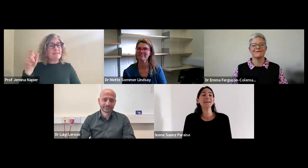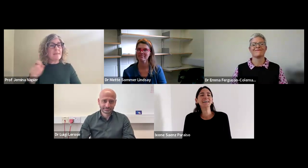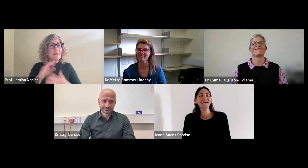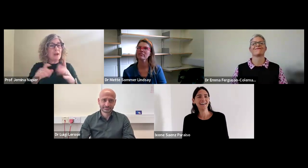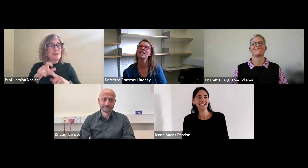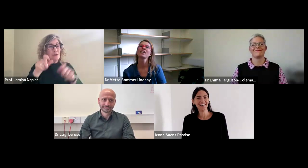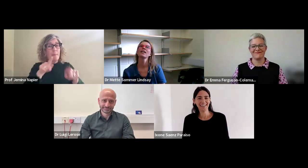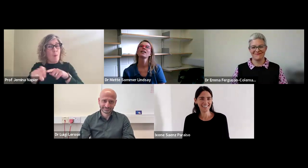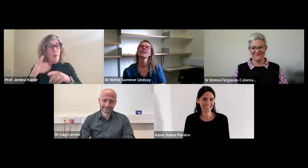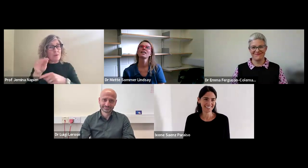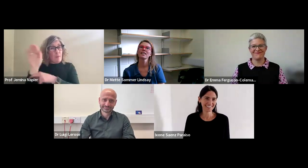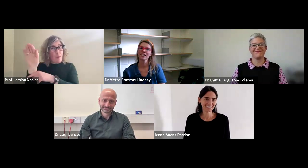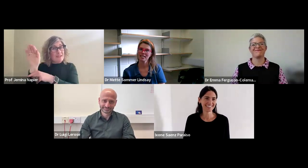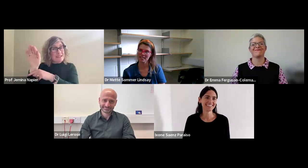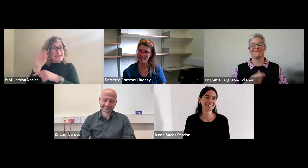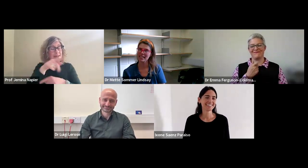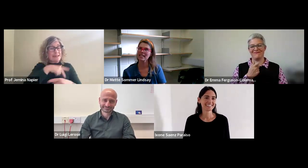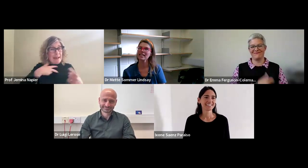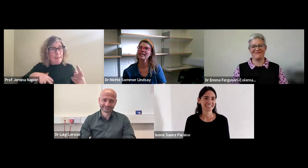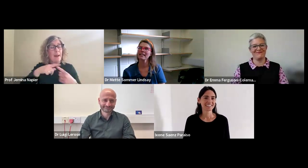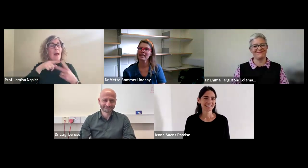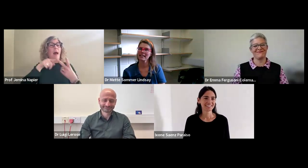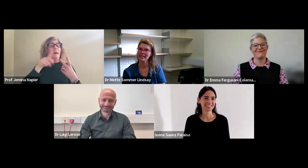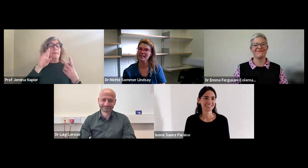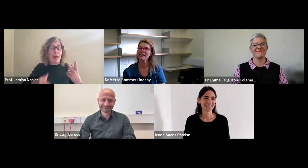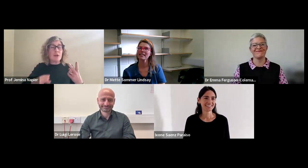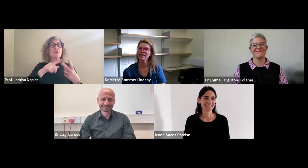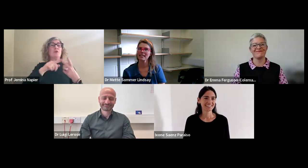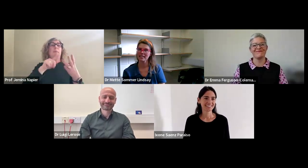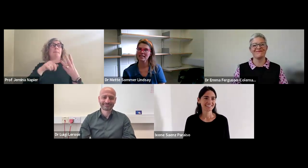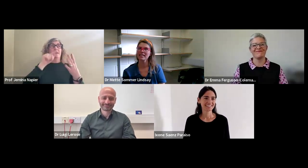only one of them is British. Almost everybody has been overseas. We've had you from Denmark, we've